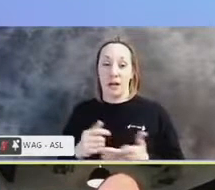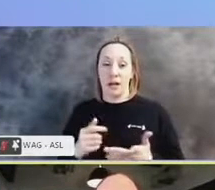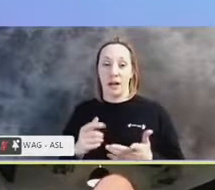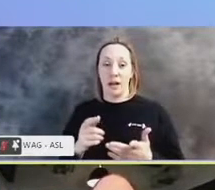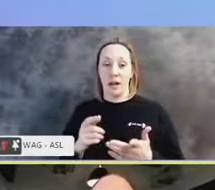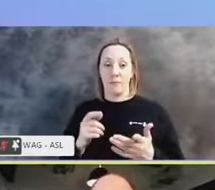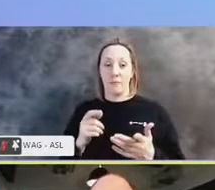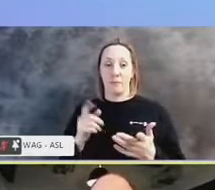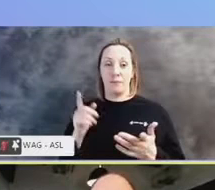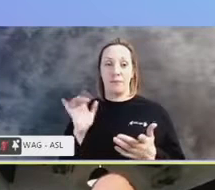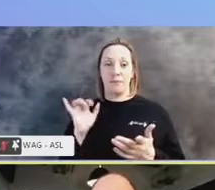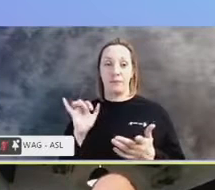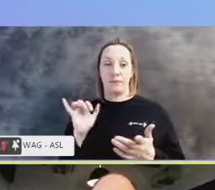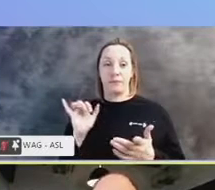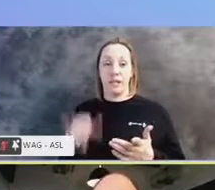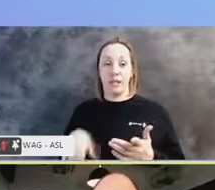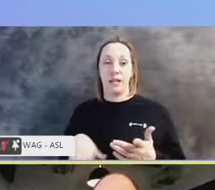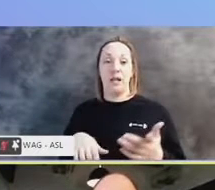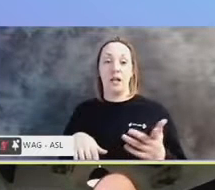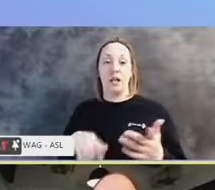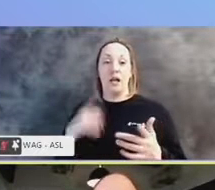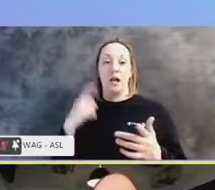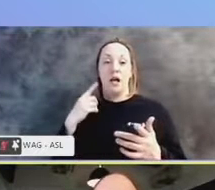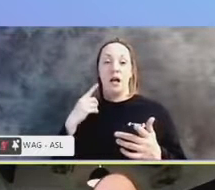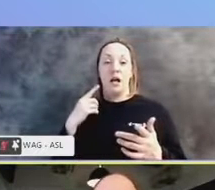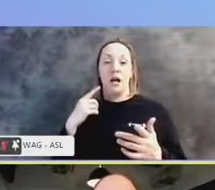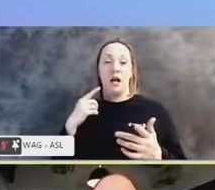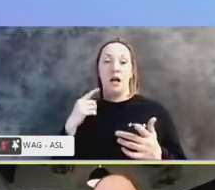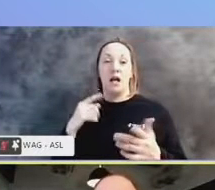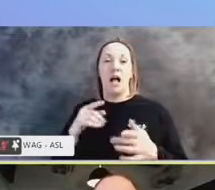my bracket, I'm 51. My bracket , for some of you, I